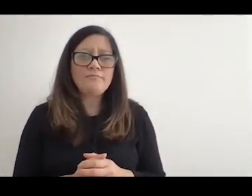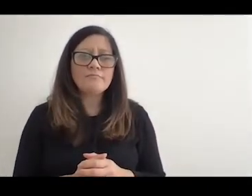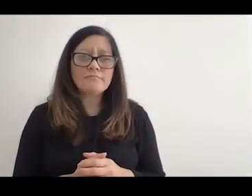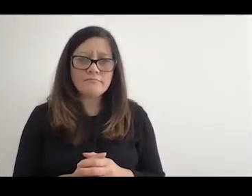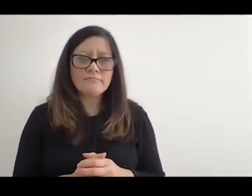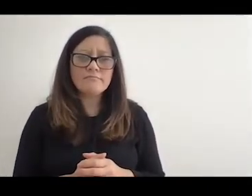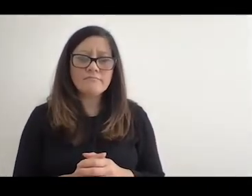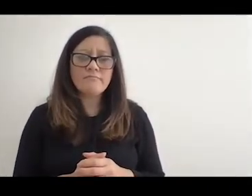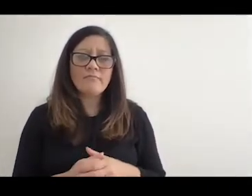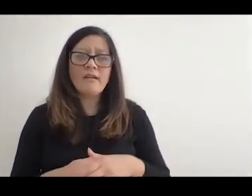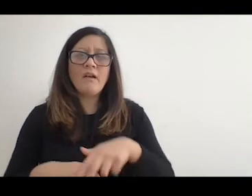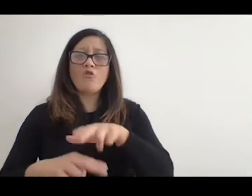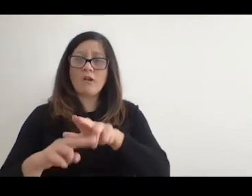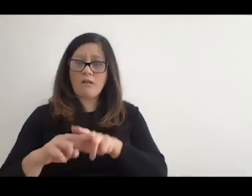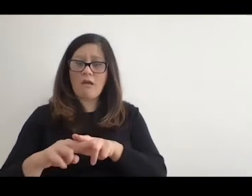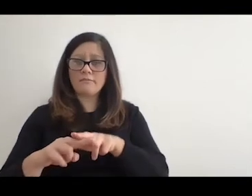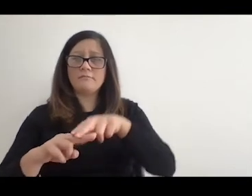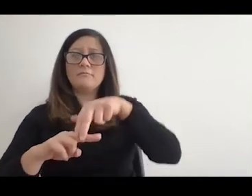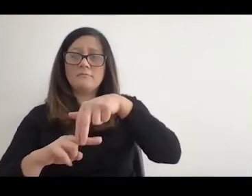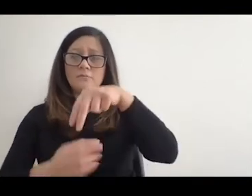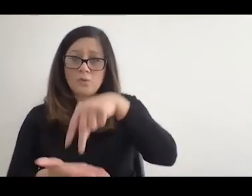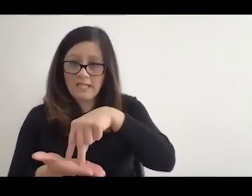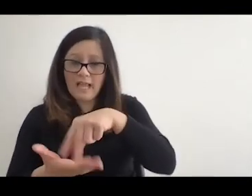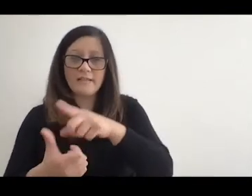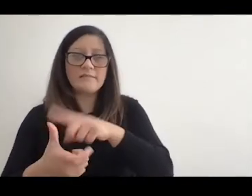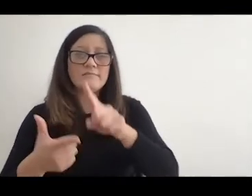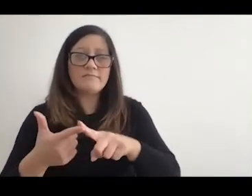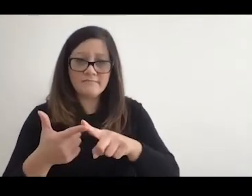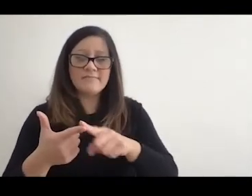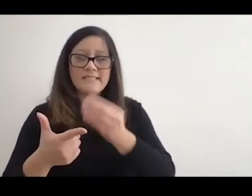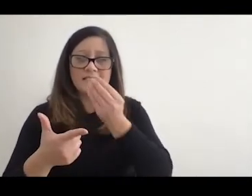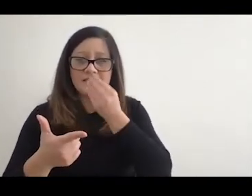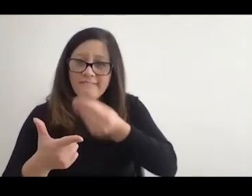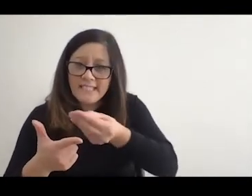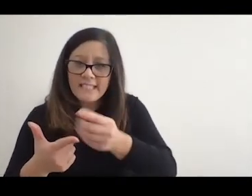Transferring from reclining to standing, feeding, dressing, bathing,